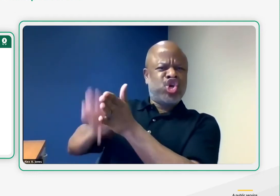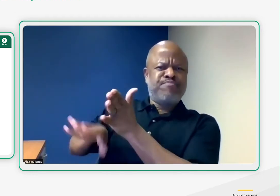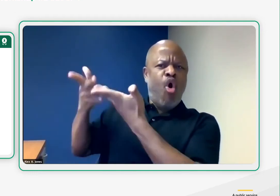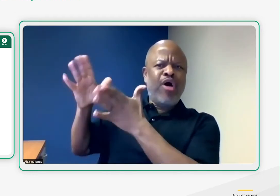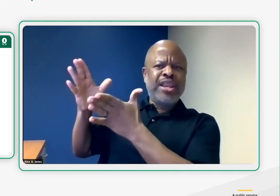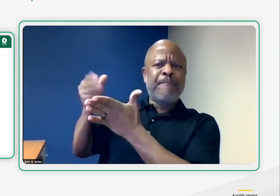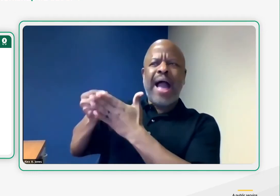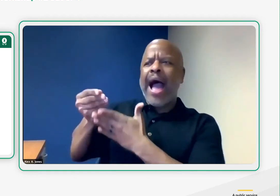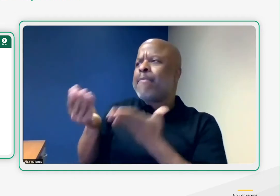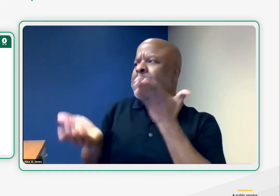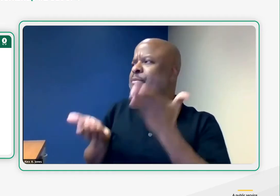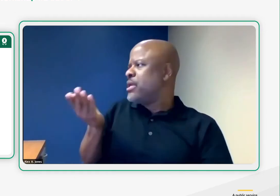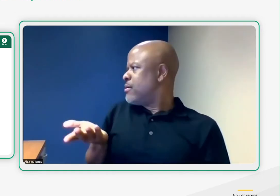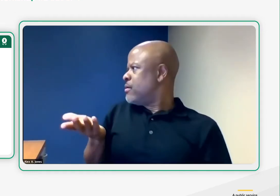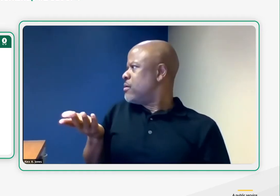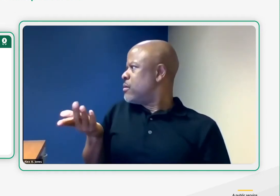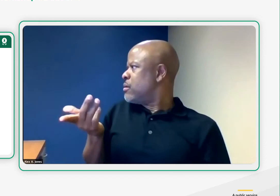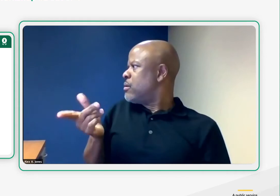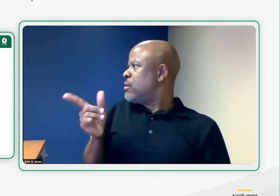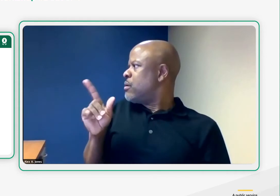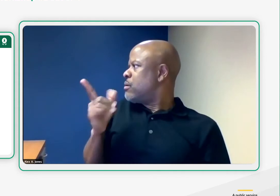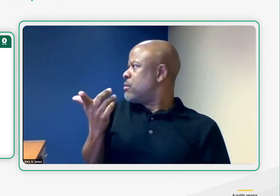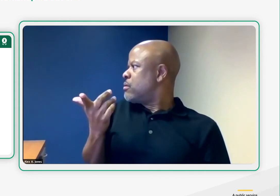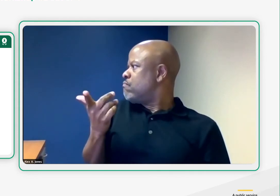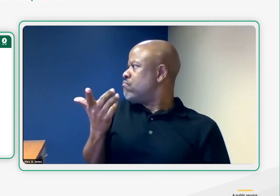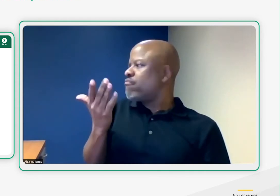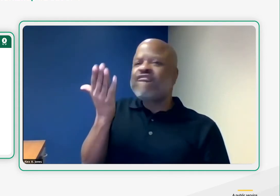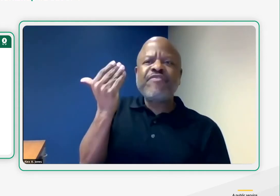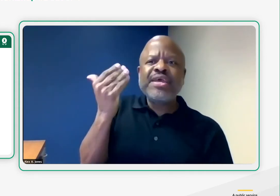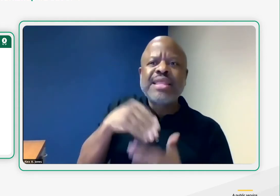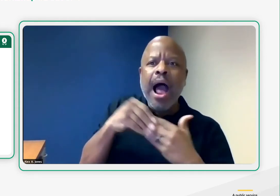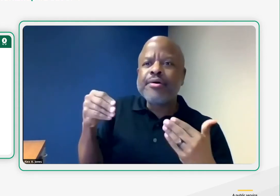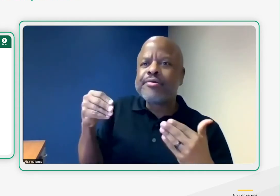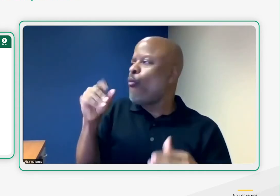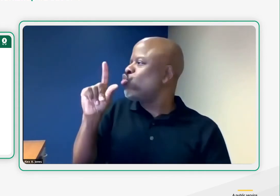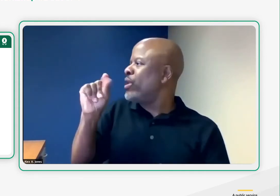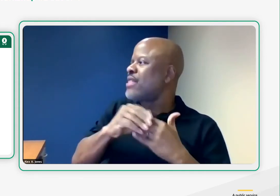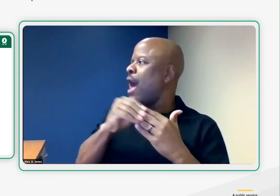Clothes can already be cheap. There are different options that are already reduced in price.